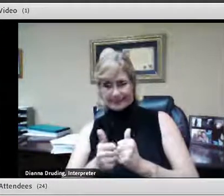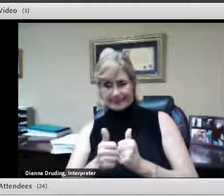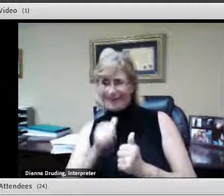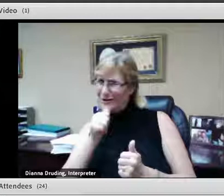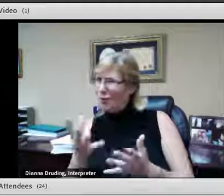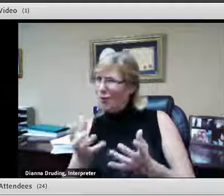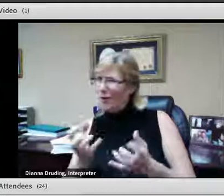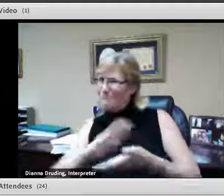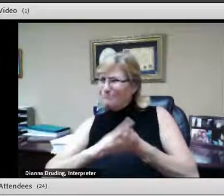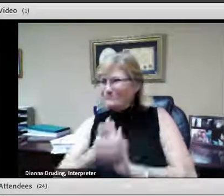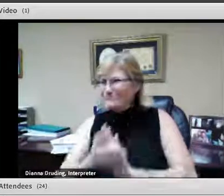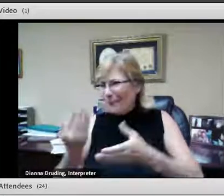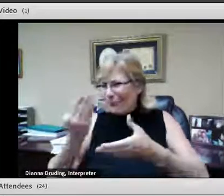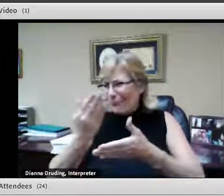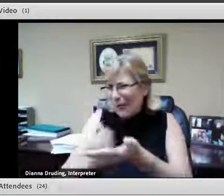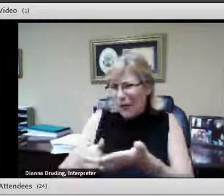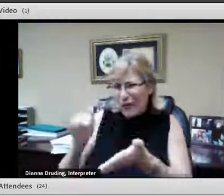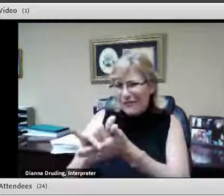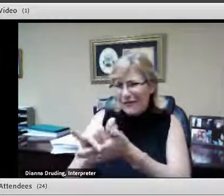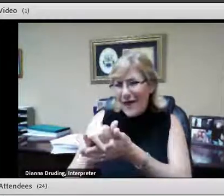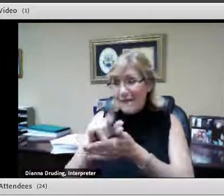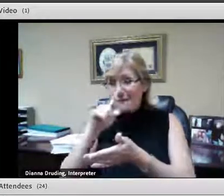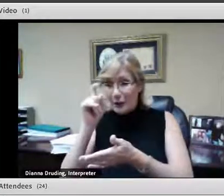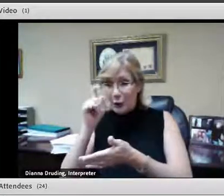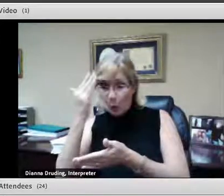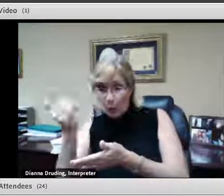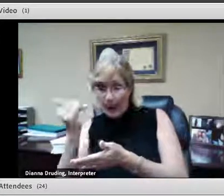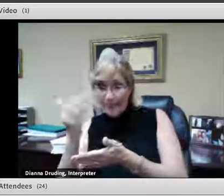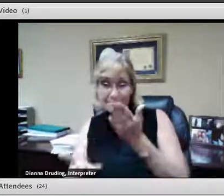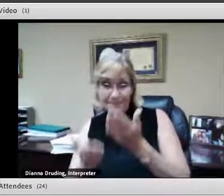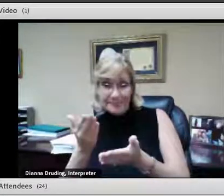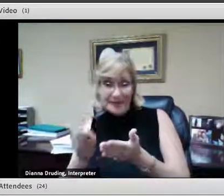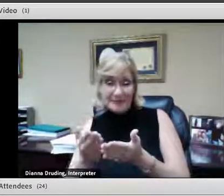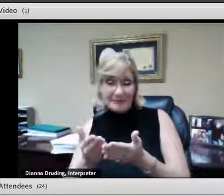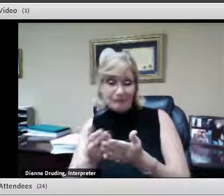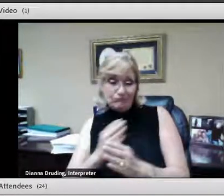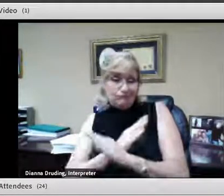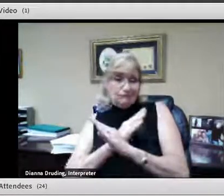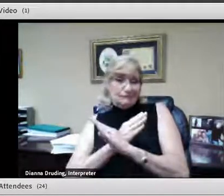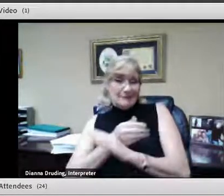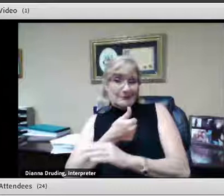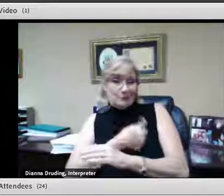I actually have a theory that it's because she's overly competitive, but maybe that's just because I'm married to her.